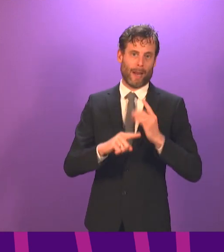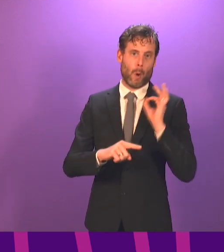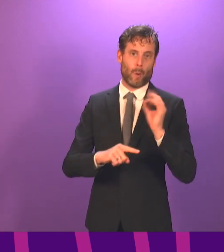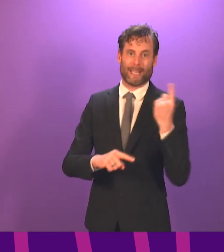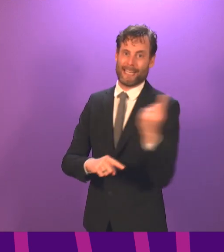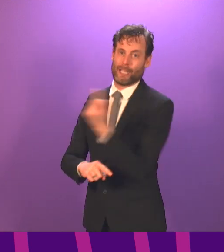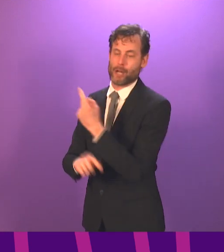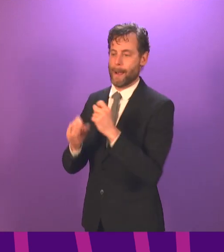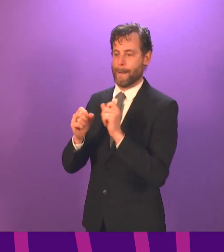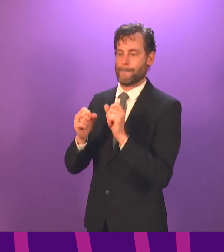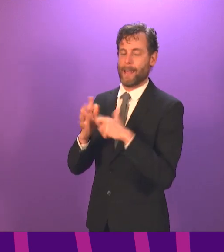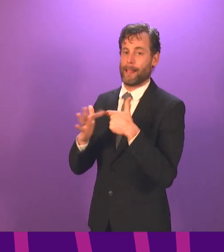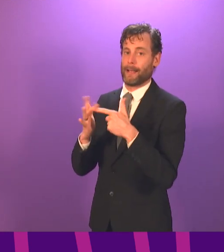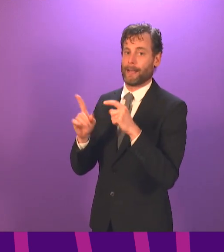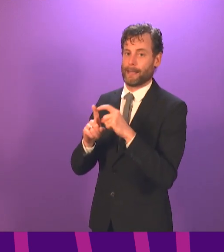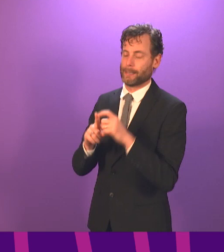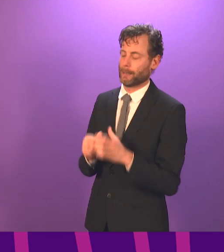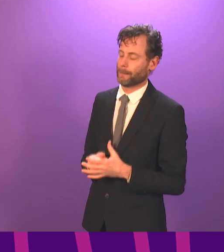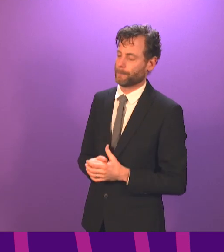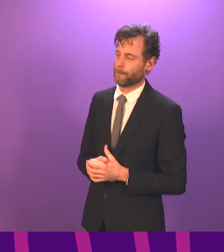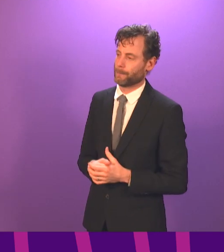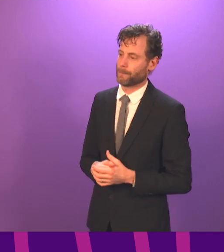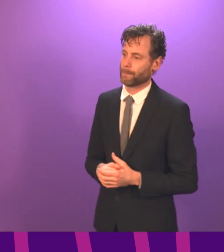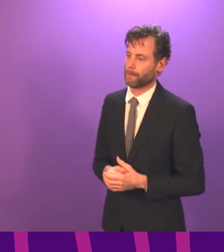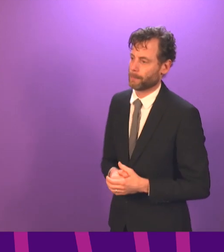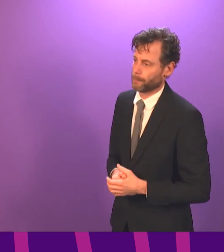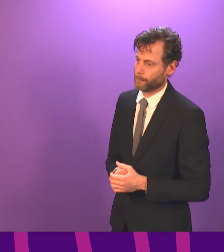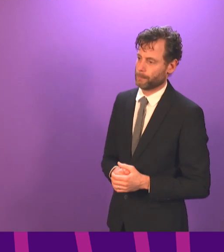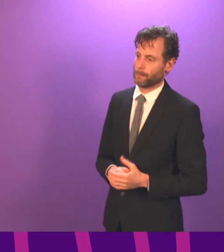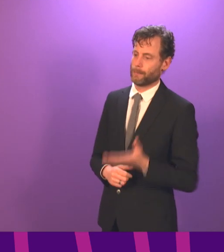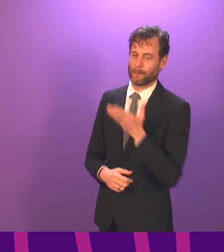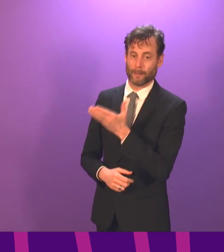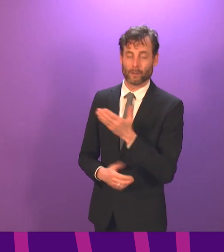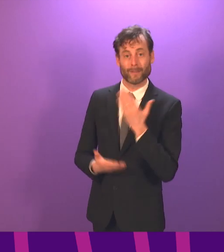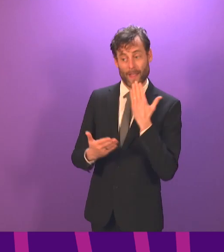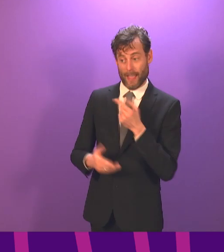Bill Kidd (Glasgow Anniesland) (SNP): I thank the minister for his statement. Local